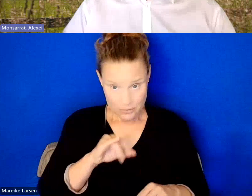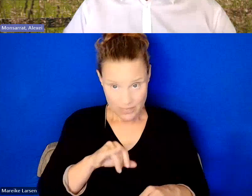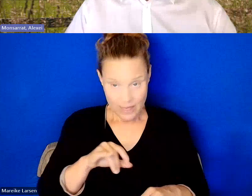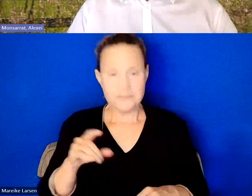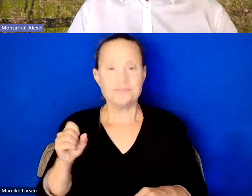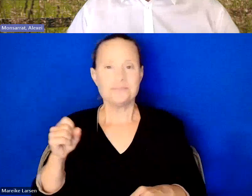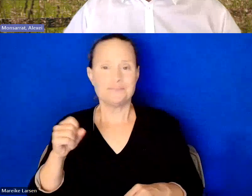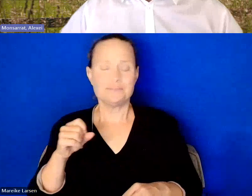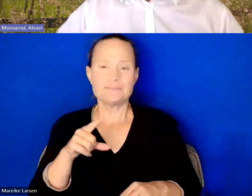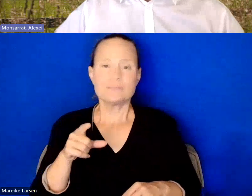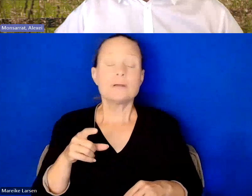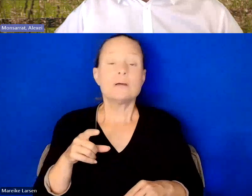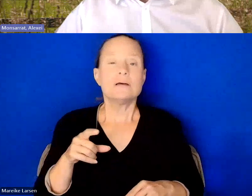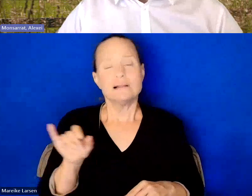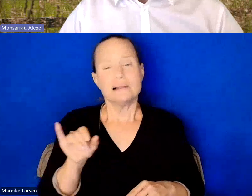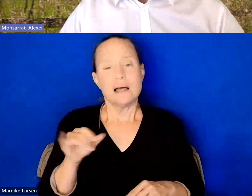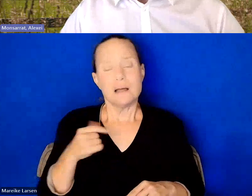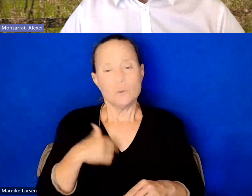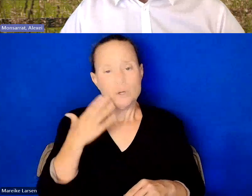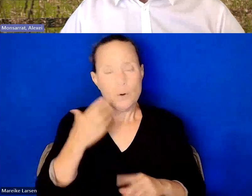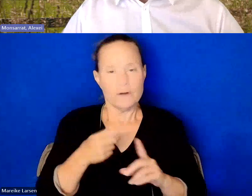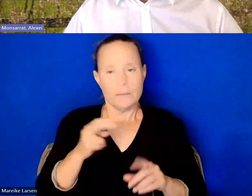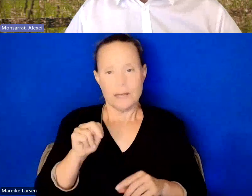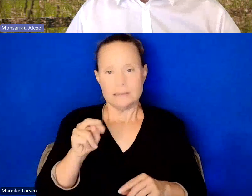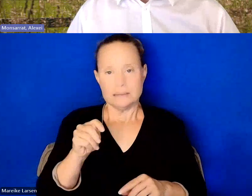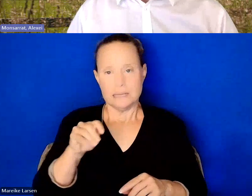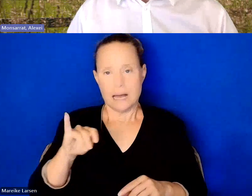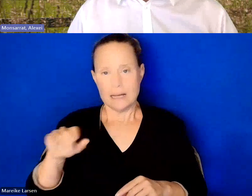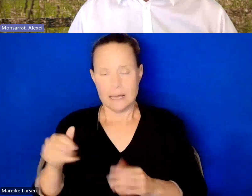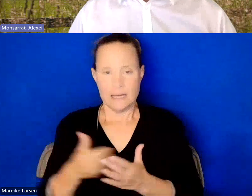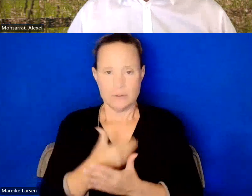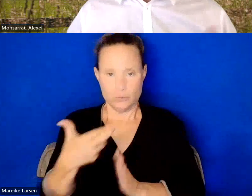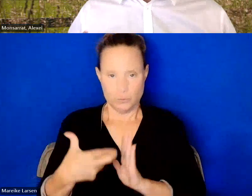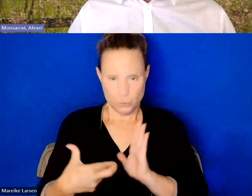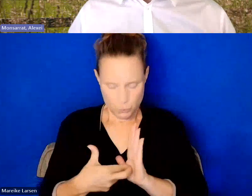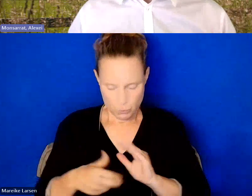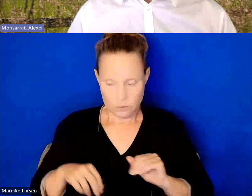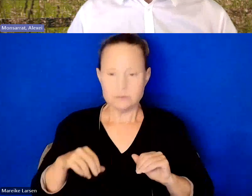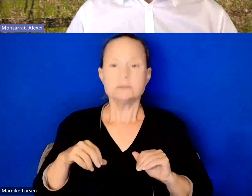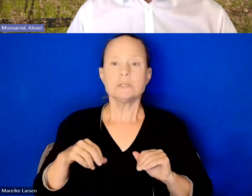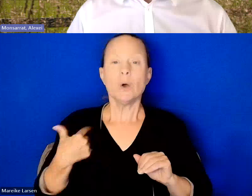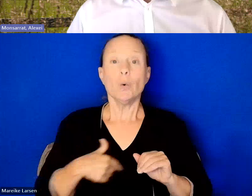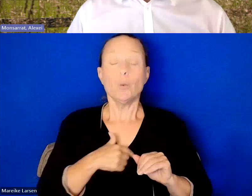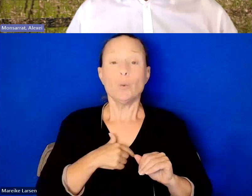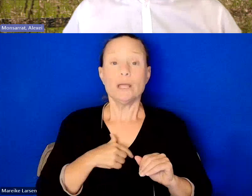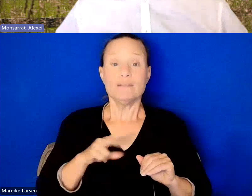So under as we understand it from NTIA, under the rules we we vcdb the the state